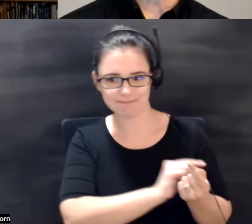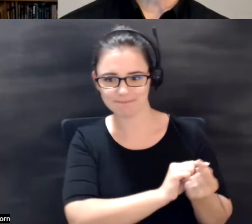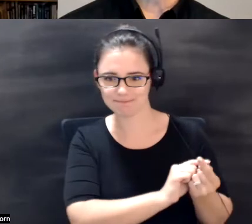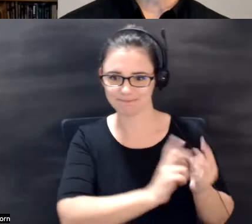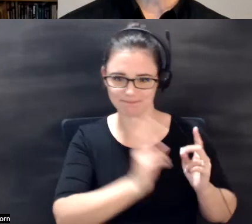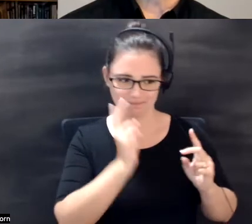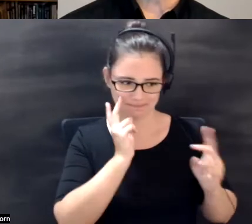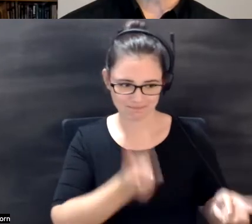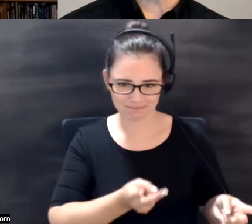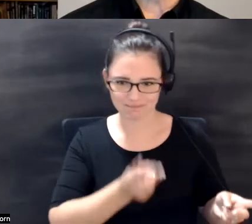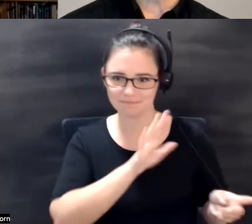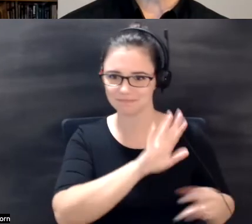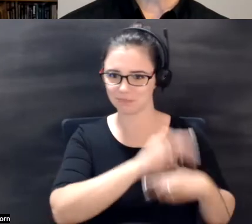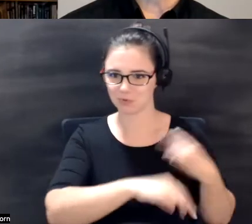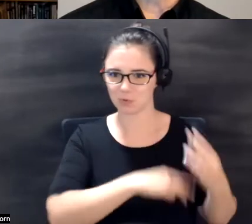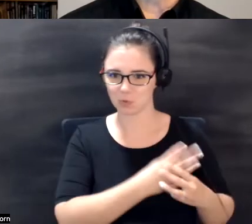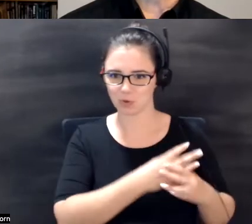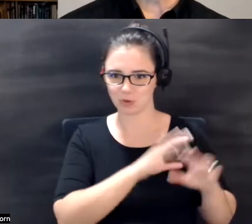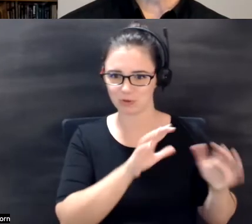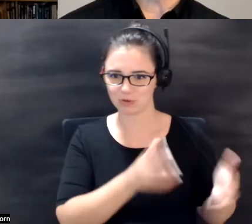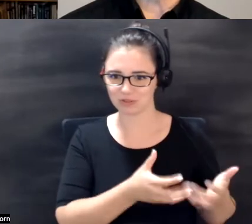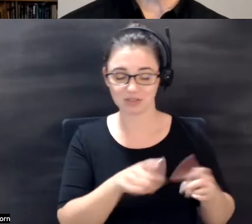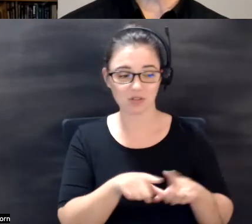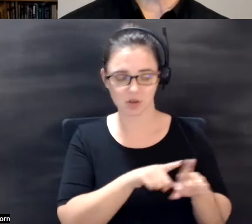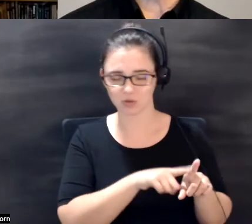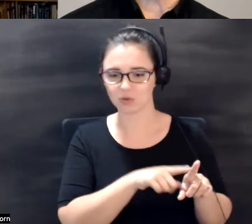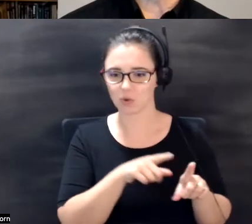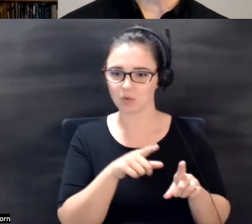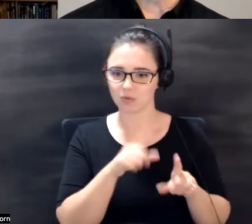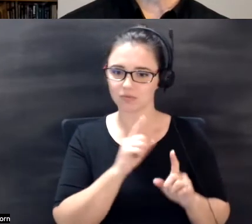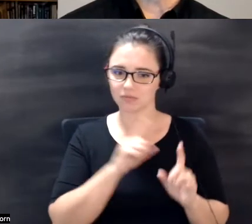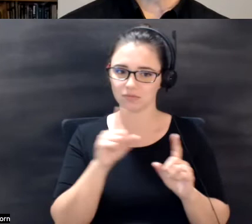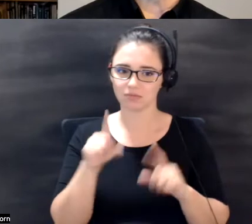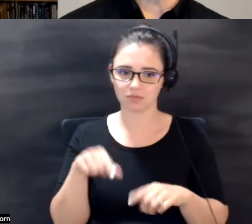you know, their world. And then, of course, to also go to The Killing Fields, and the